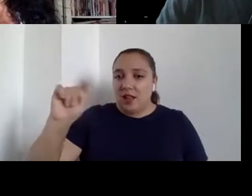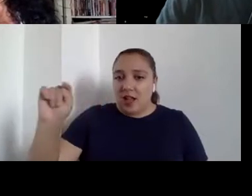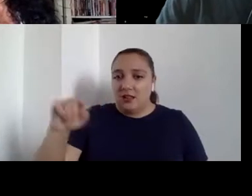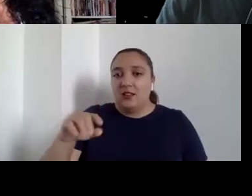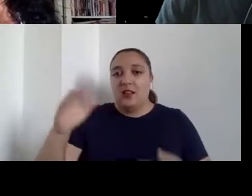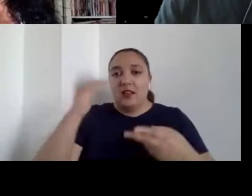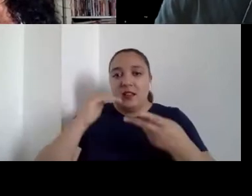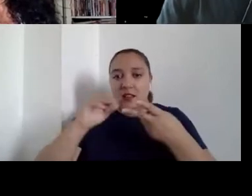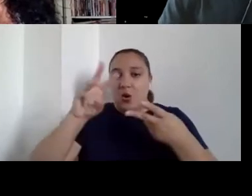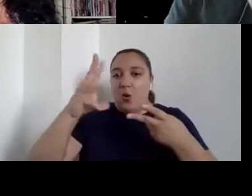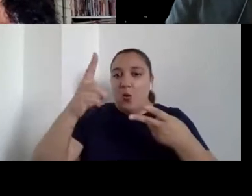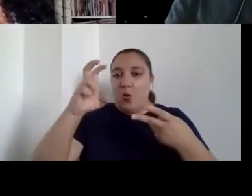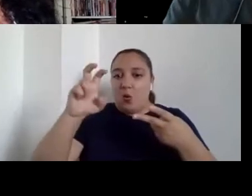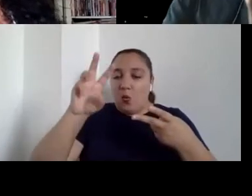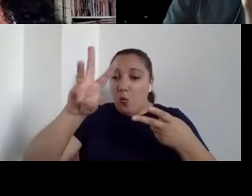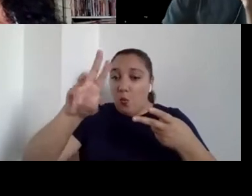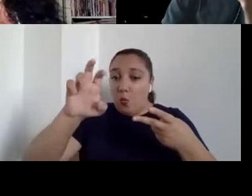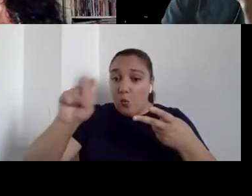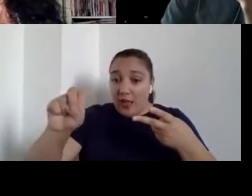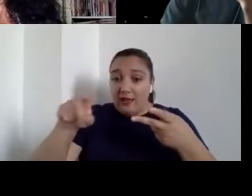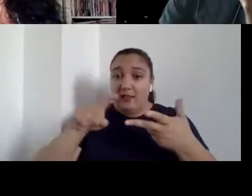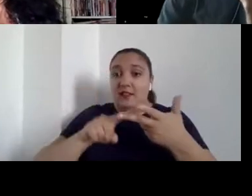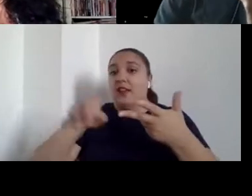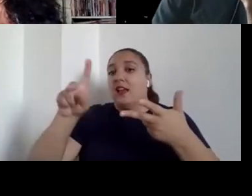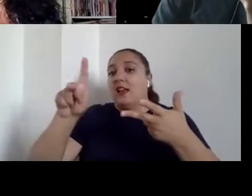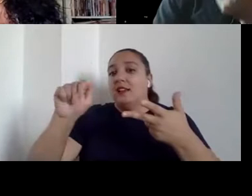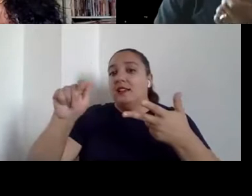for joining us this evening. So many good nerds here.